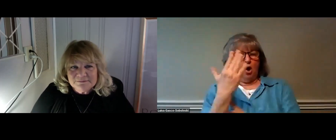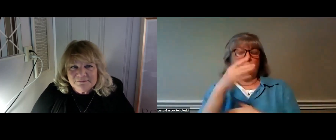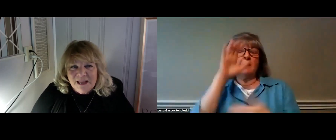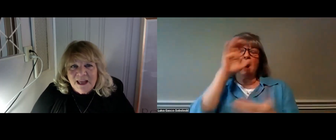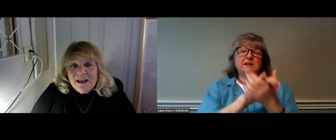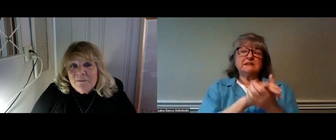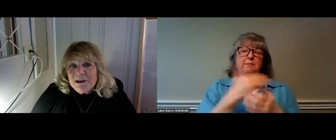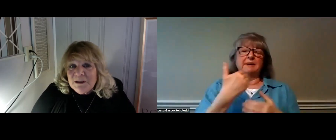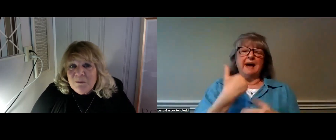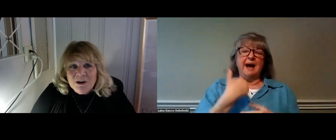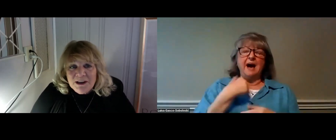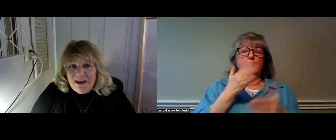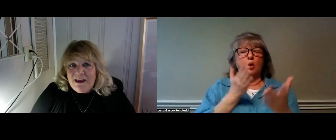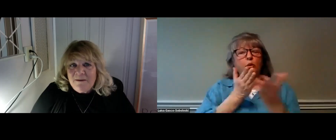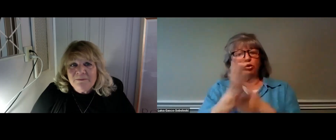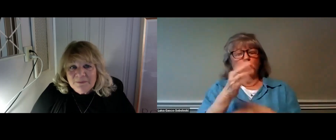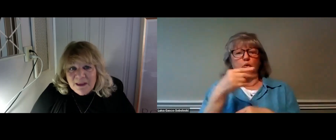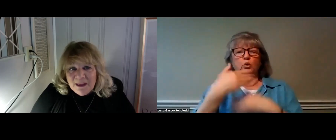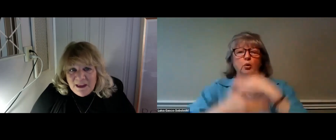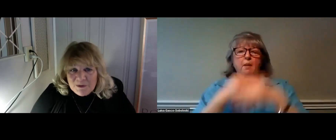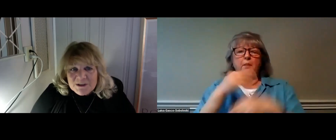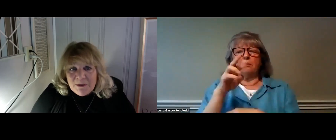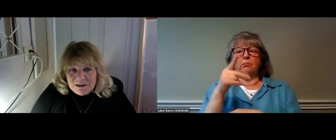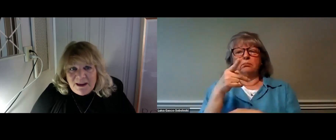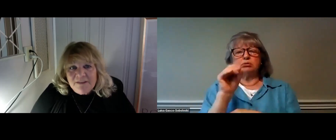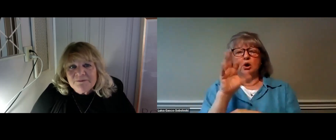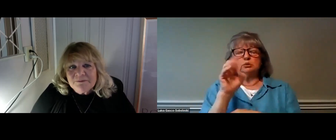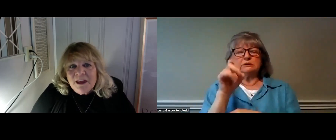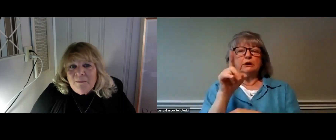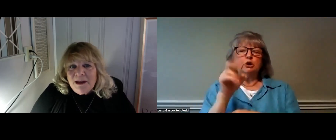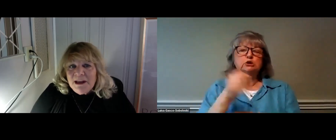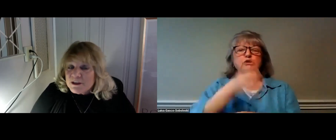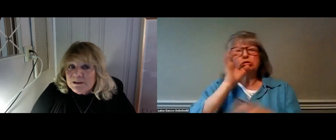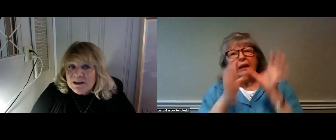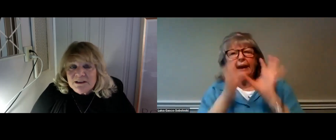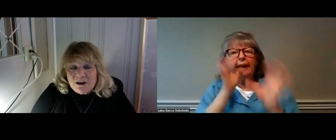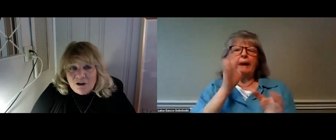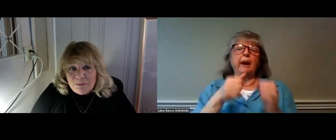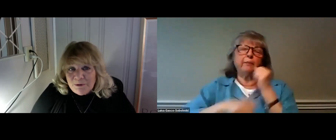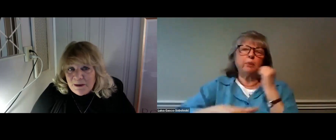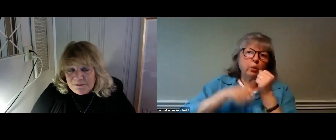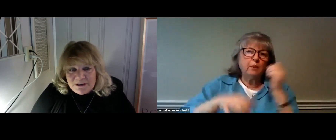Monday morning came, it was a Monday. My husband had done all the prep the night